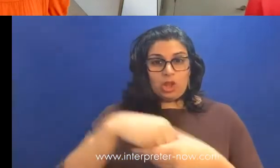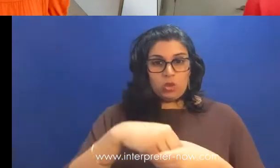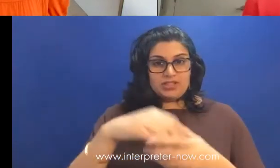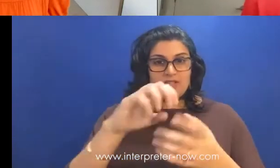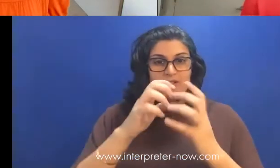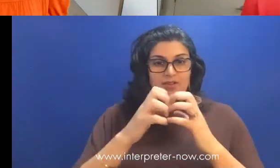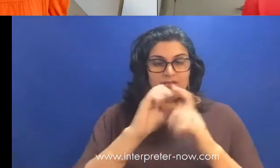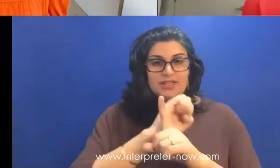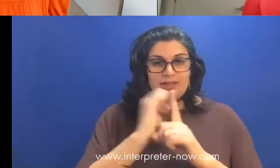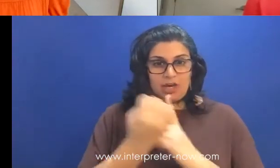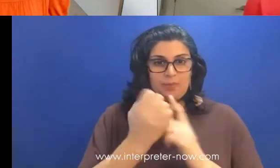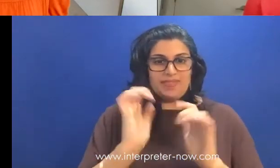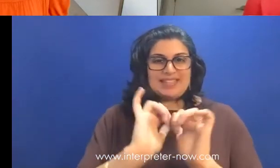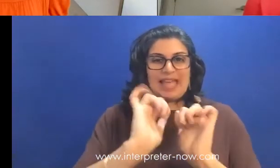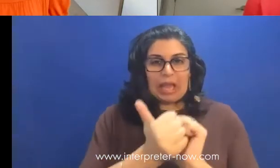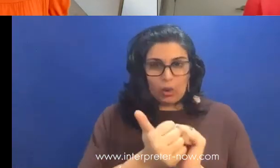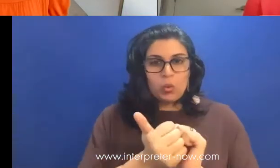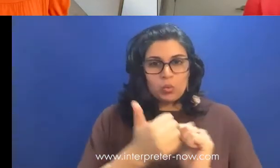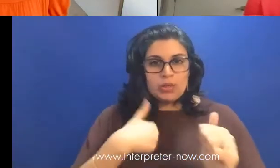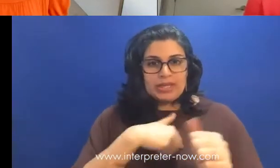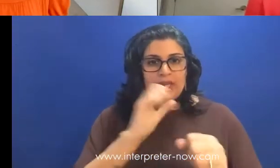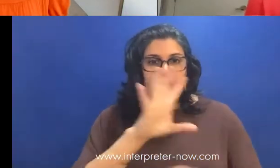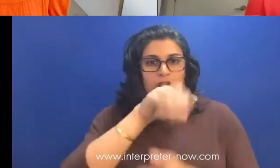the way that we can really include more people really.